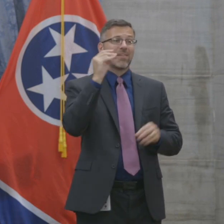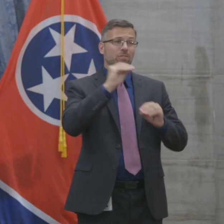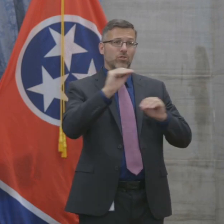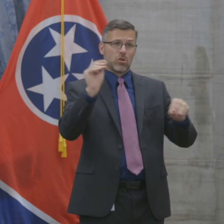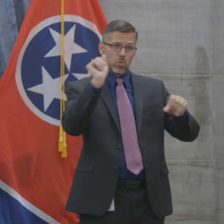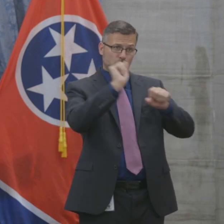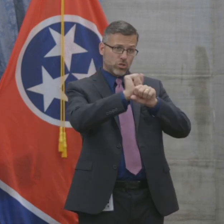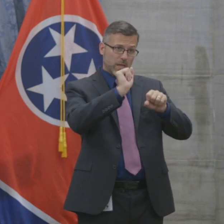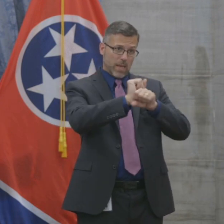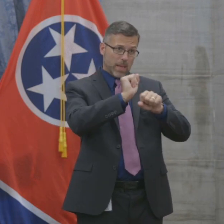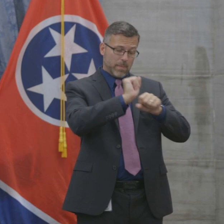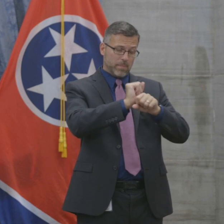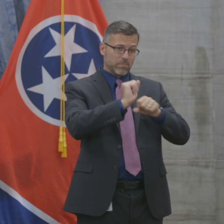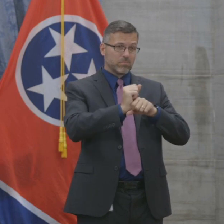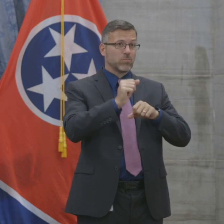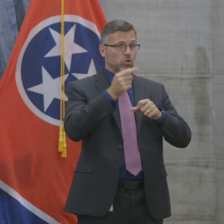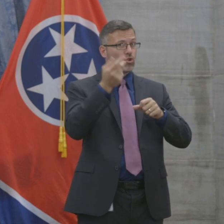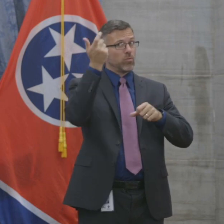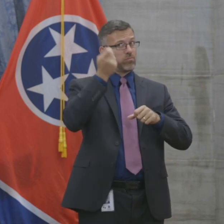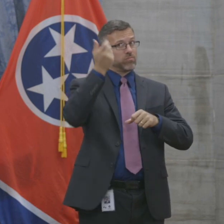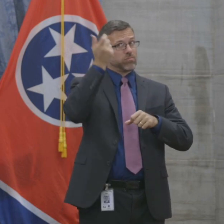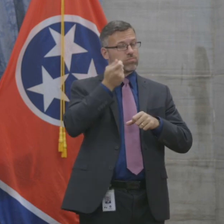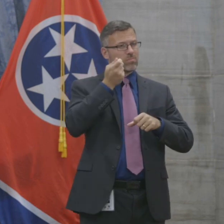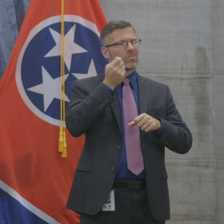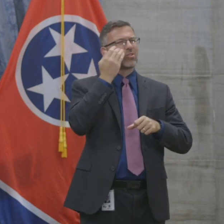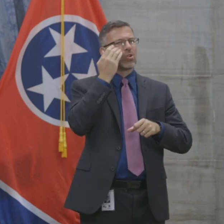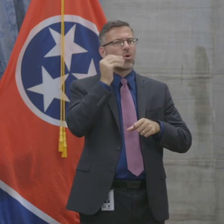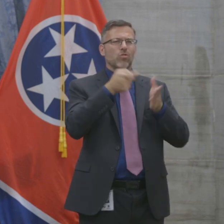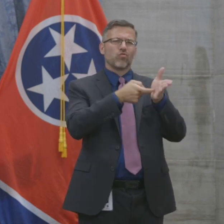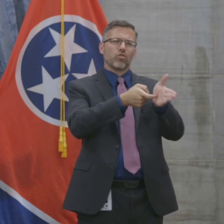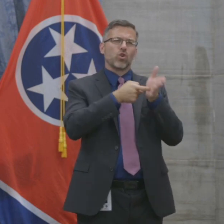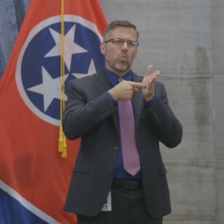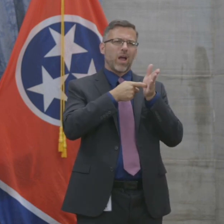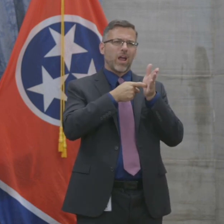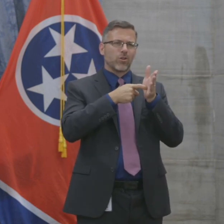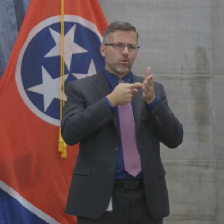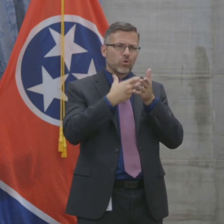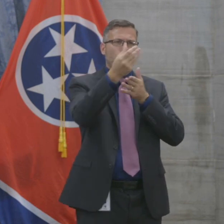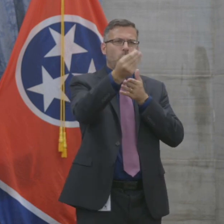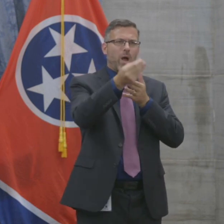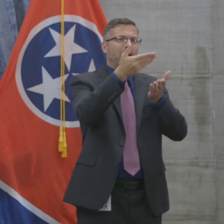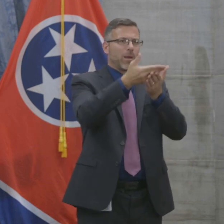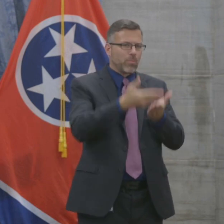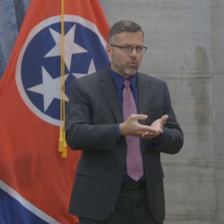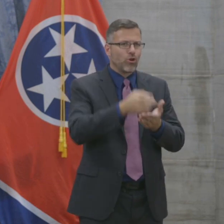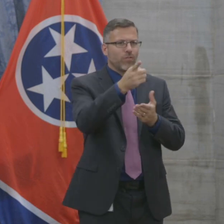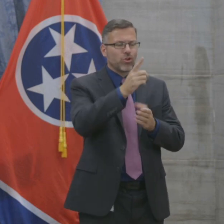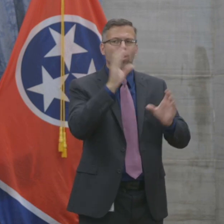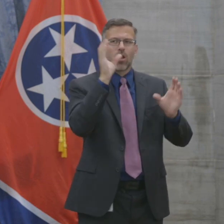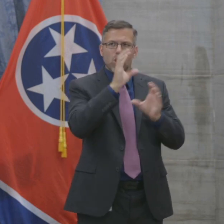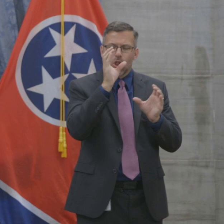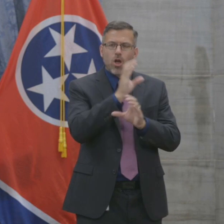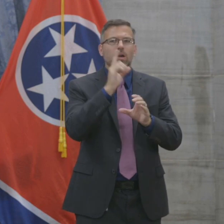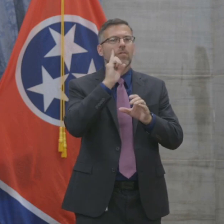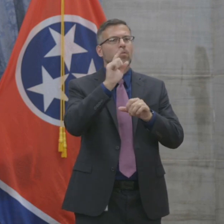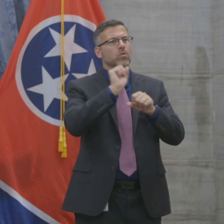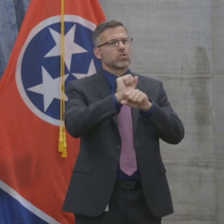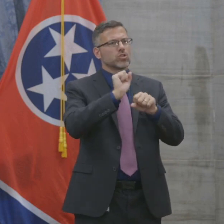it's just those three weeks and then we'll wait and see if we do get another allotment. As more states have come on,